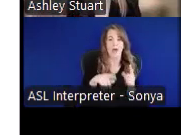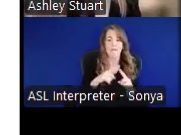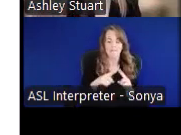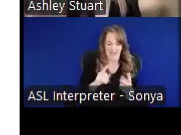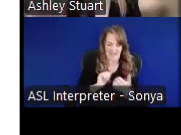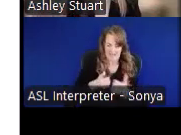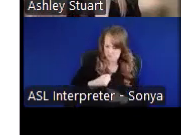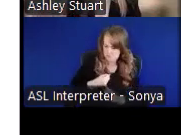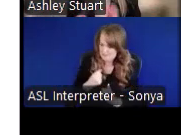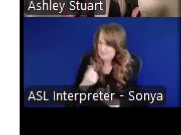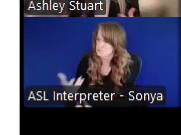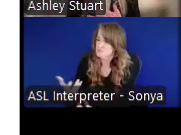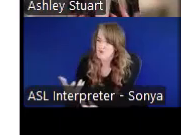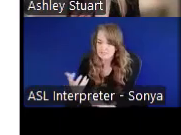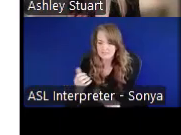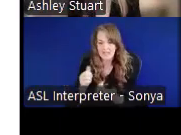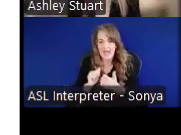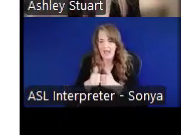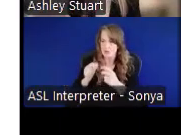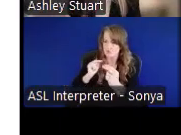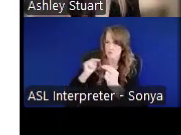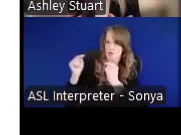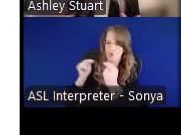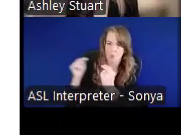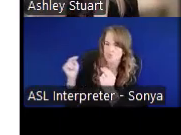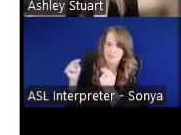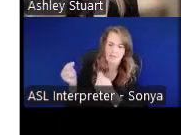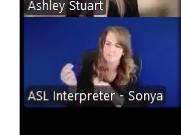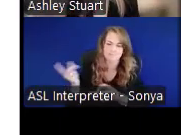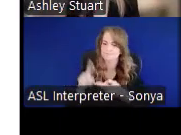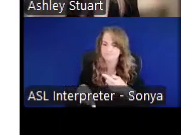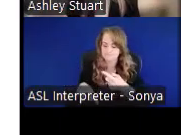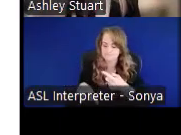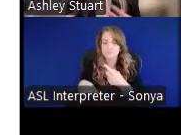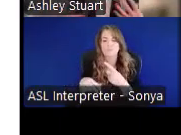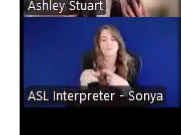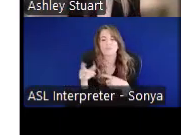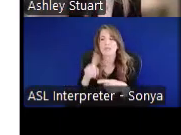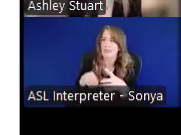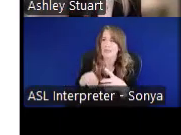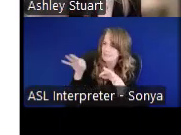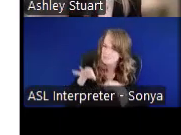tool to be able to negotiate or to explain or to request in a